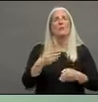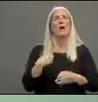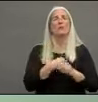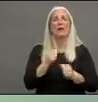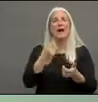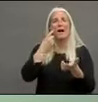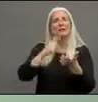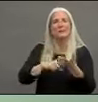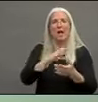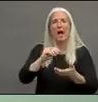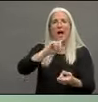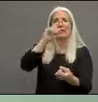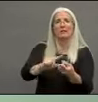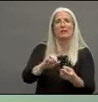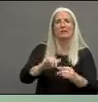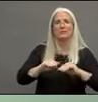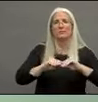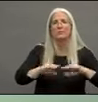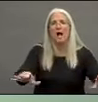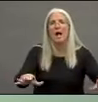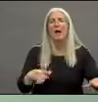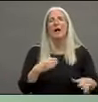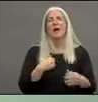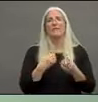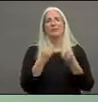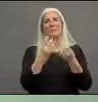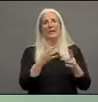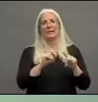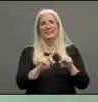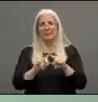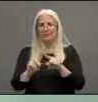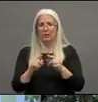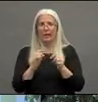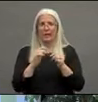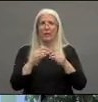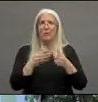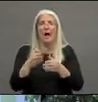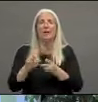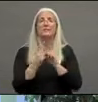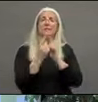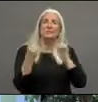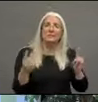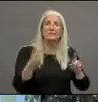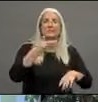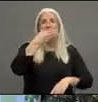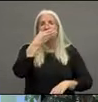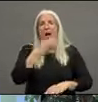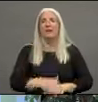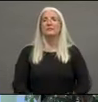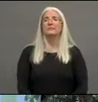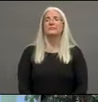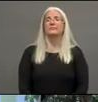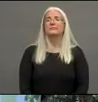and there are many others through our social distancing protocols. Maribel Martinez, it's always a pleasure. Thank you Larry.